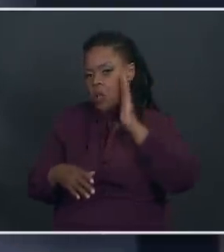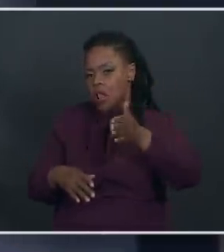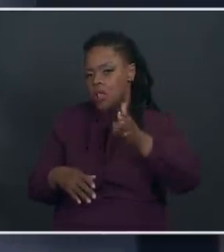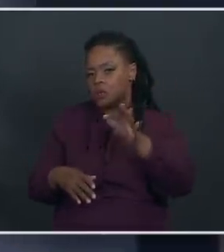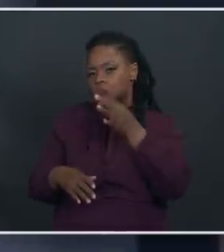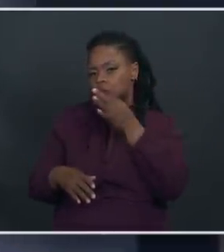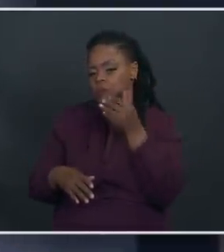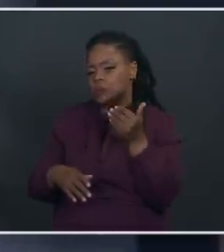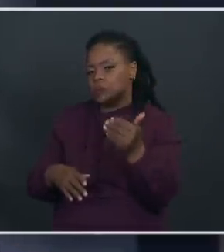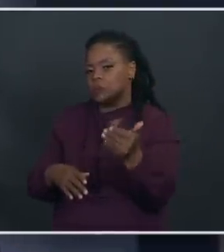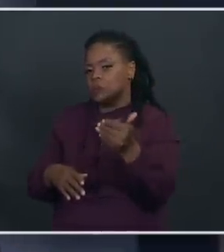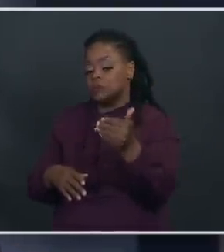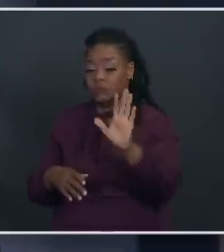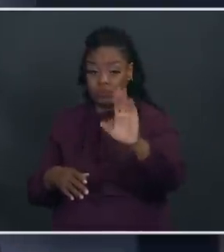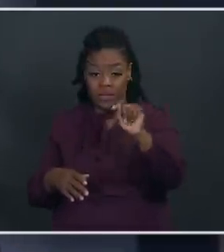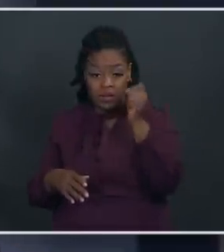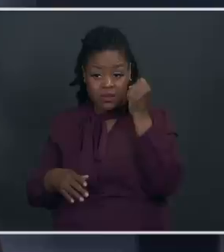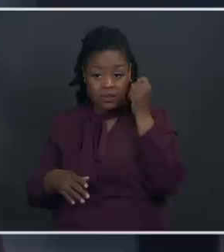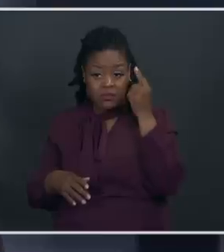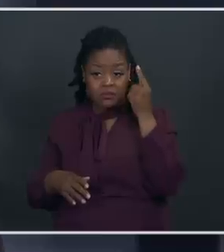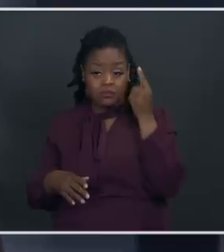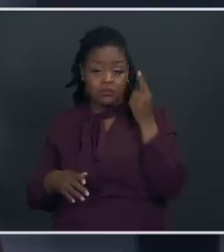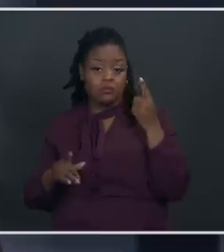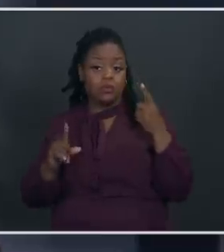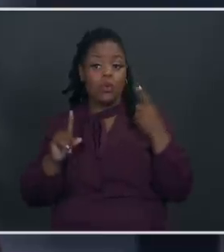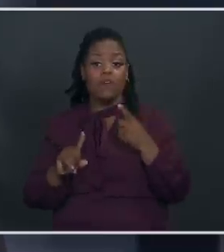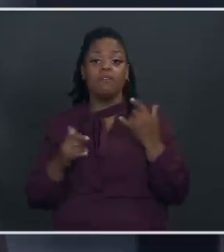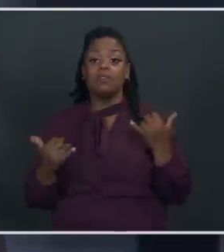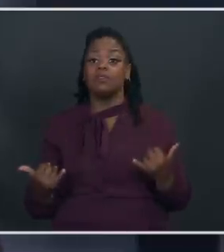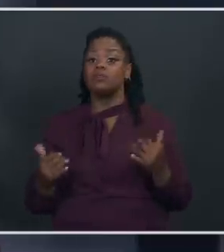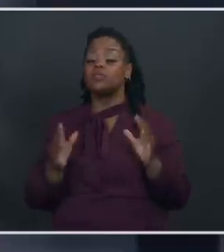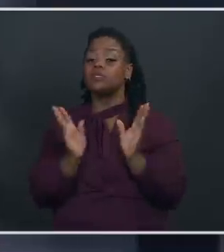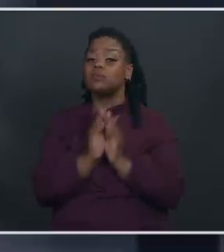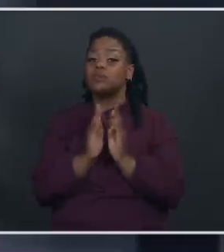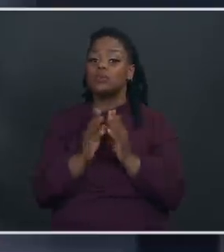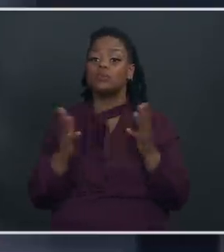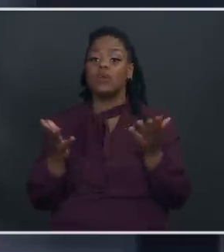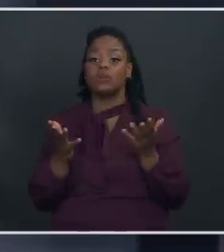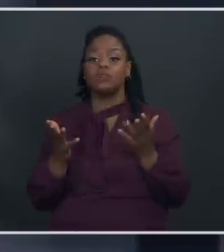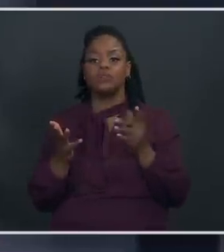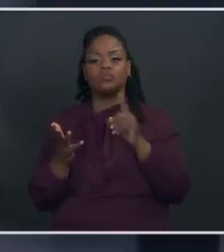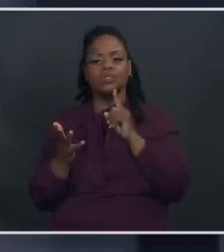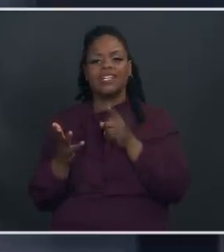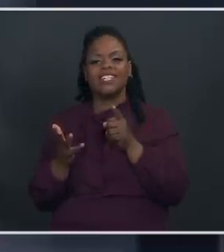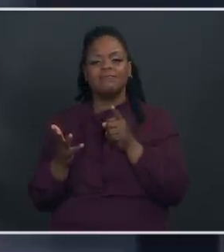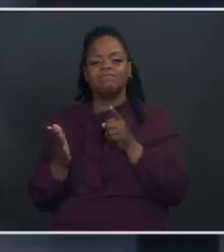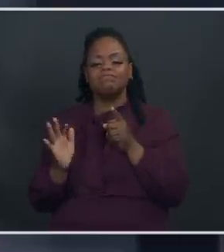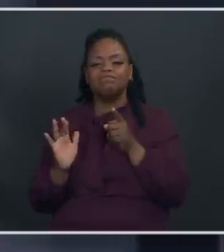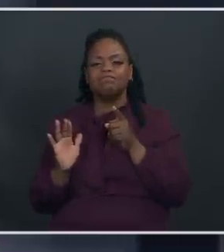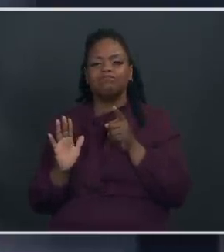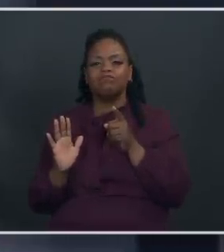of this summit is essential to ensuring that 2021